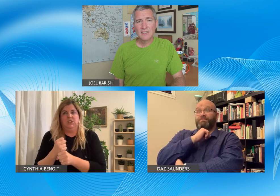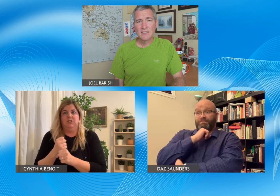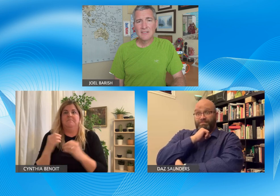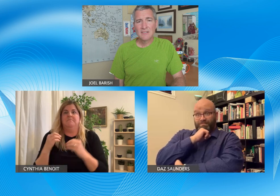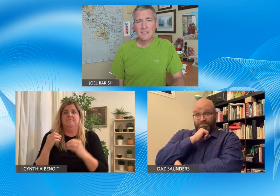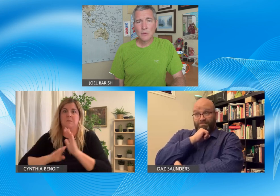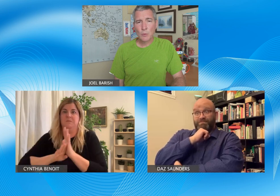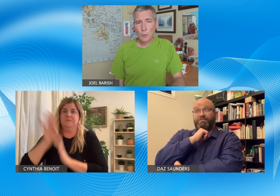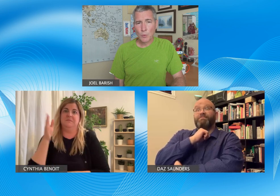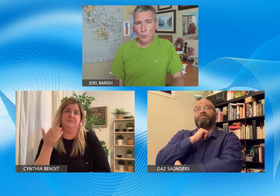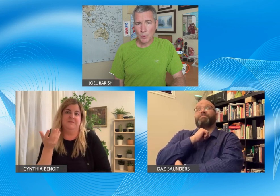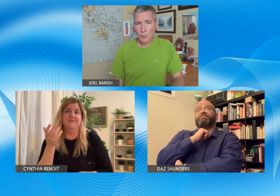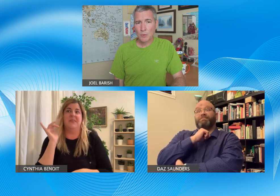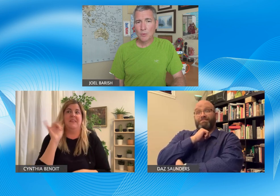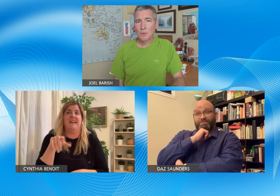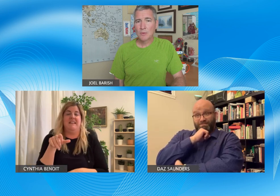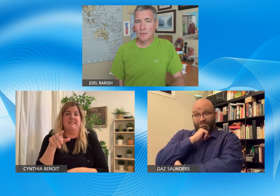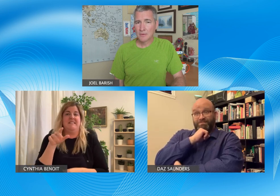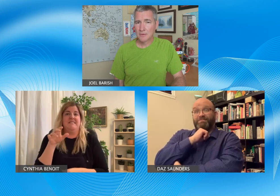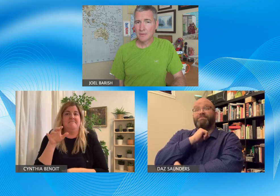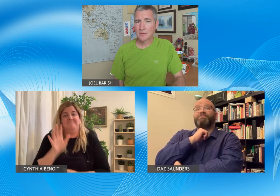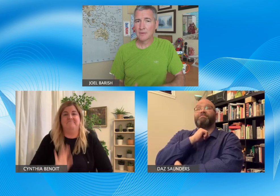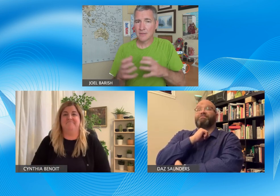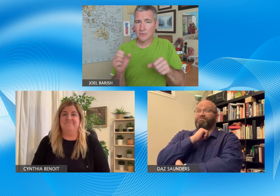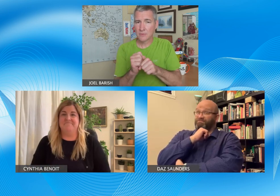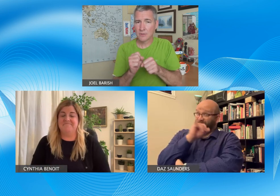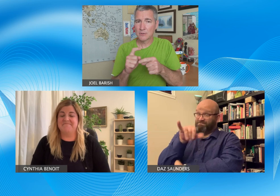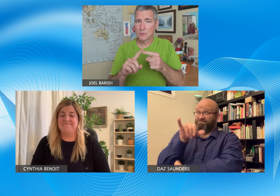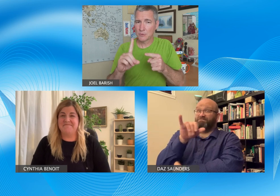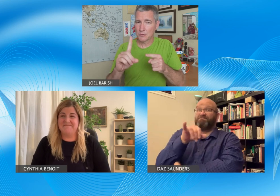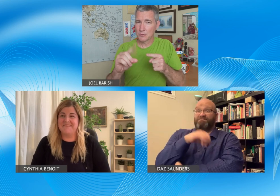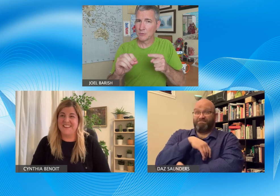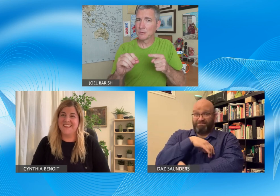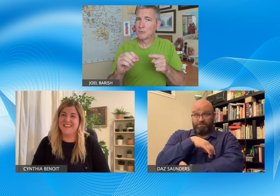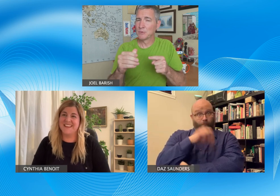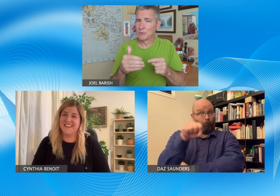a lot of traction made with LSQ research. Lots of work to do, indeed. Yes!